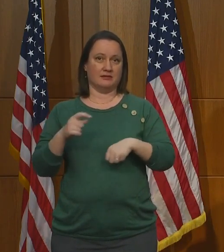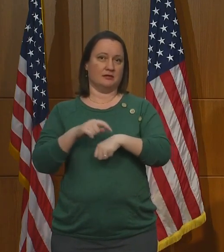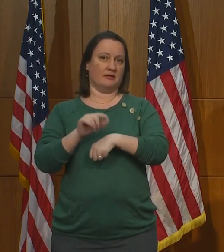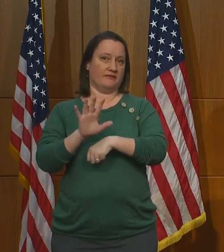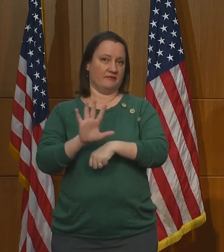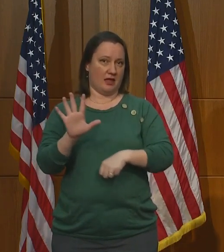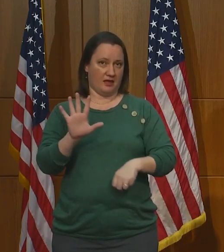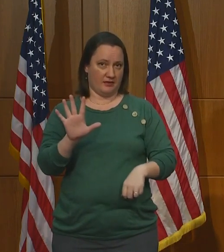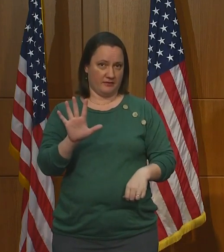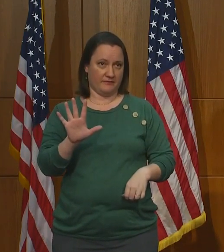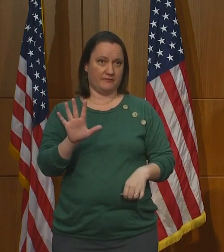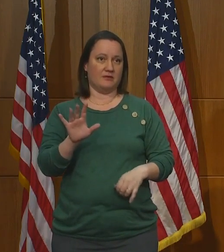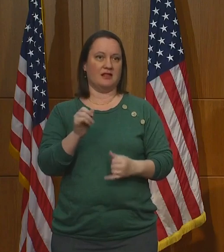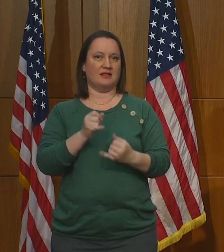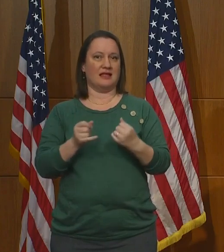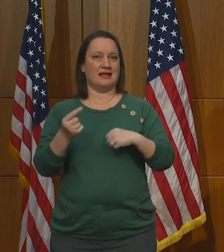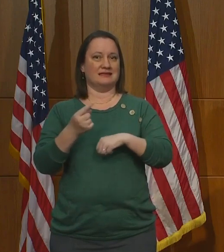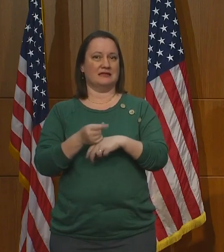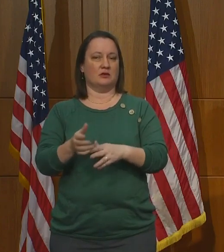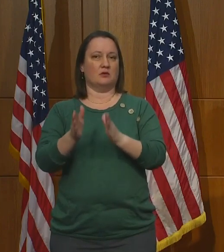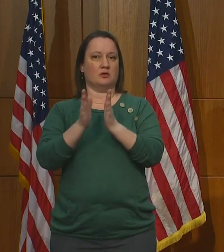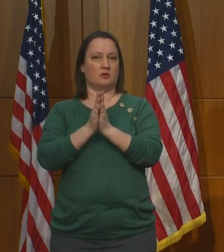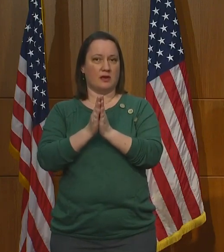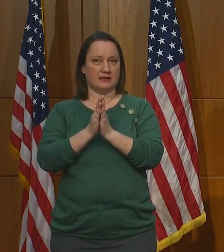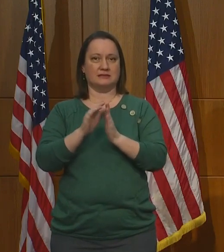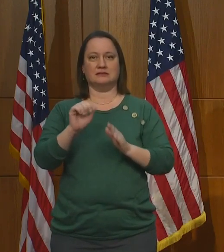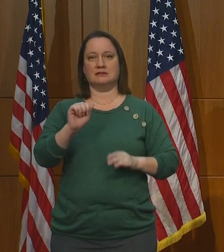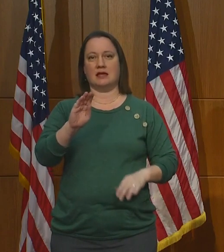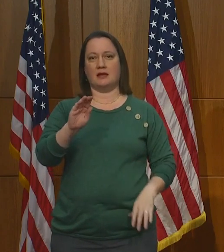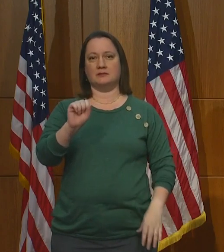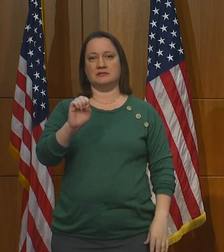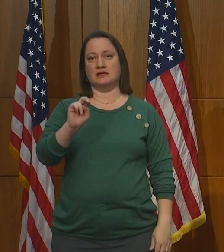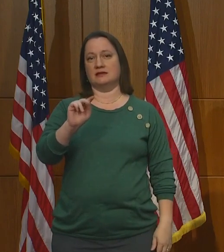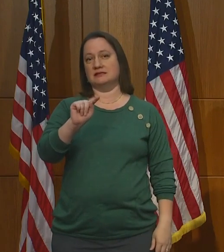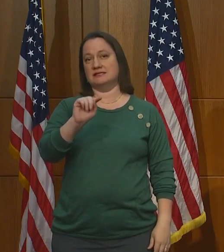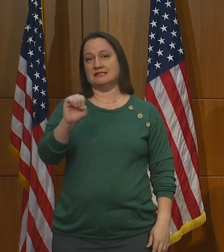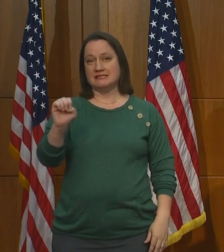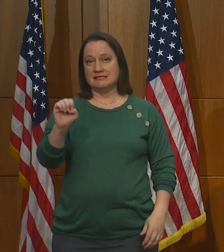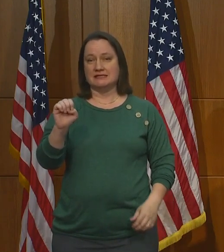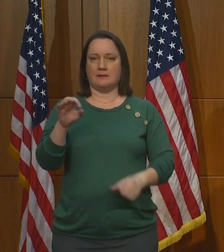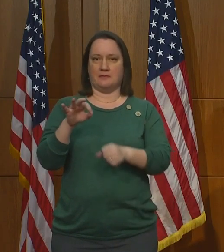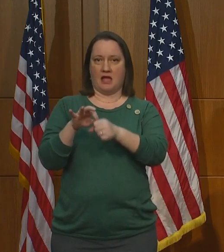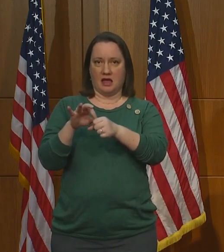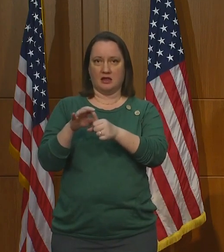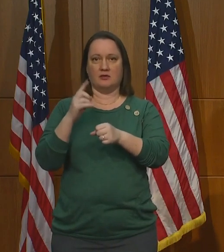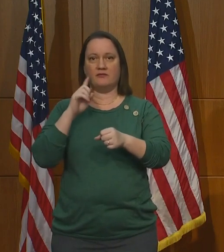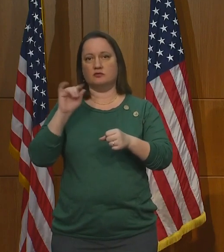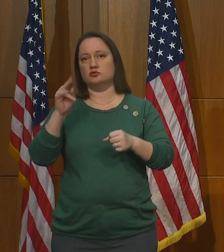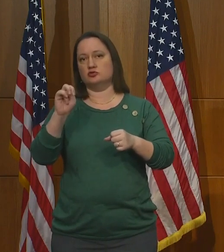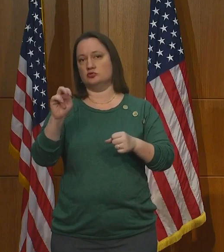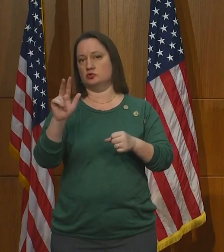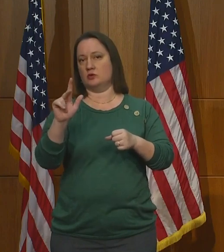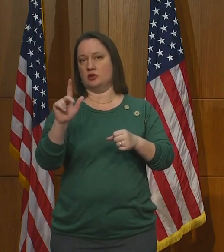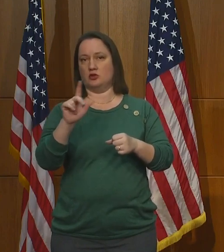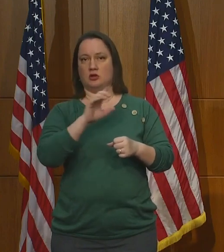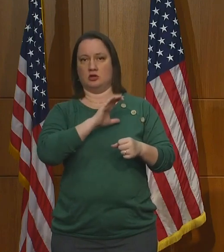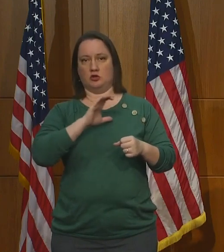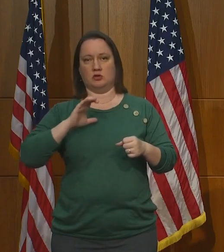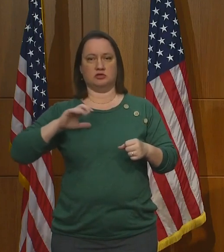REMIND VIRGINIANS THAT TODAY. AT FIVE PM HOW IS THE LAST DAY TO REQUEST AN ABSENTEE BALLOT